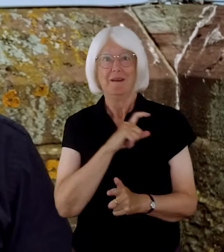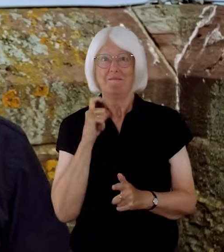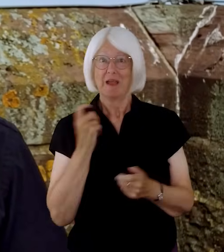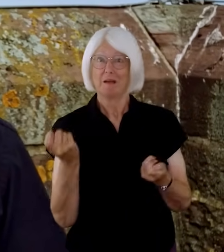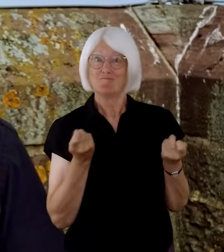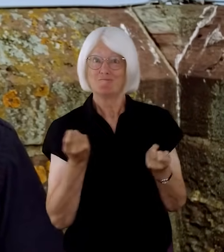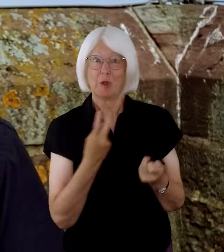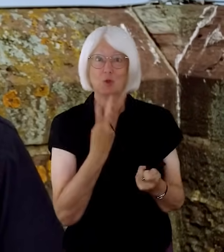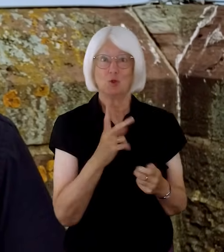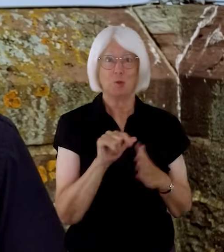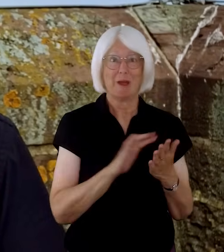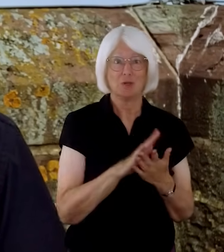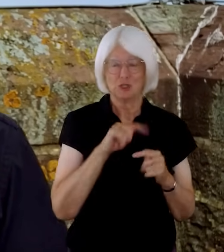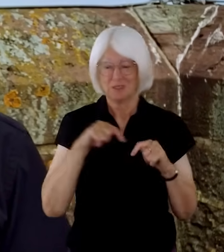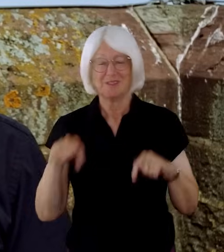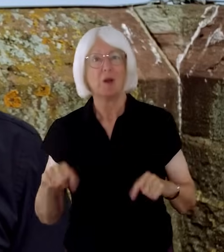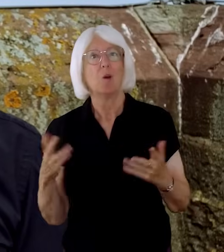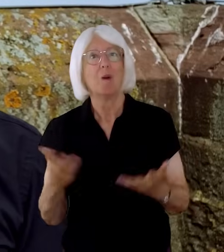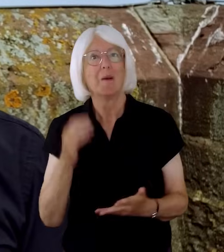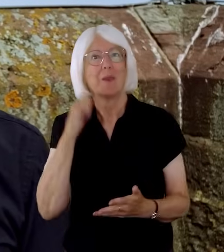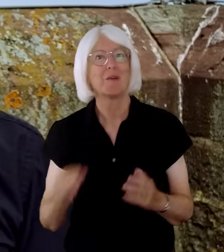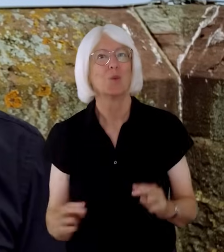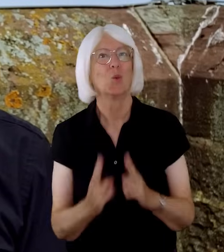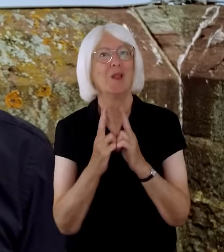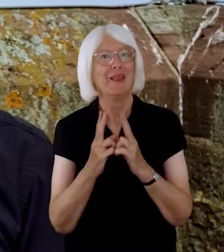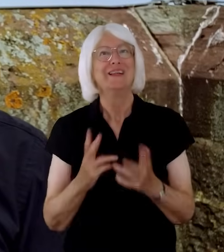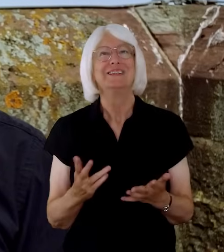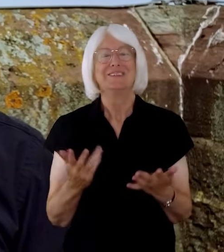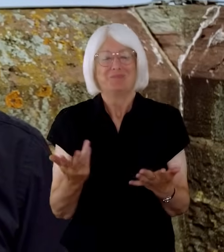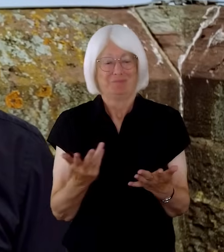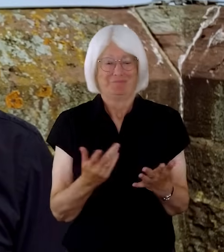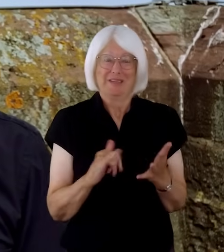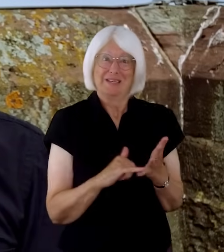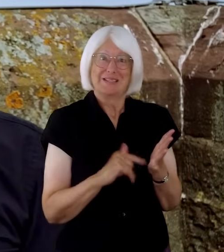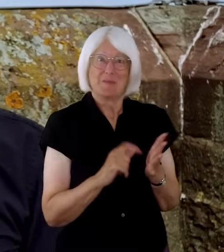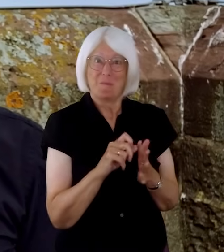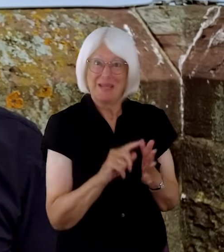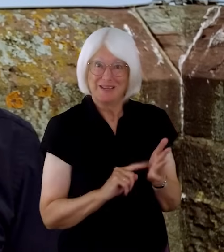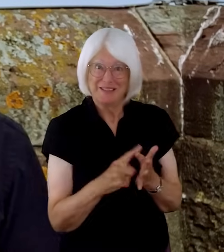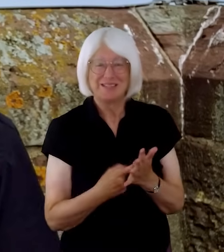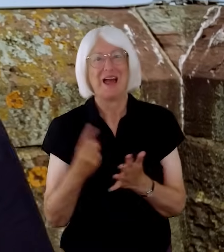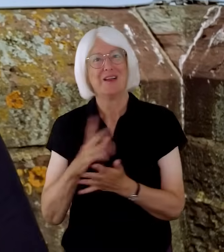part of Blackpool, St. Peter's and Holy Trinity. The famous promenade here